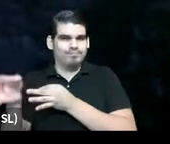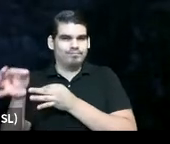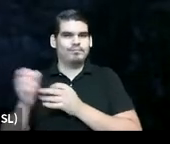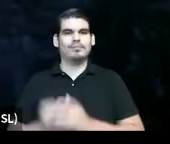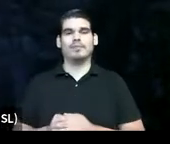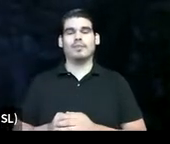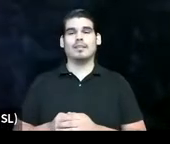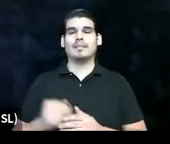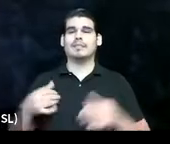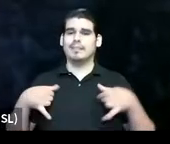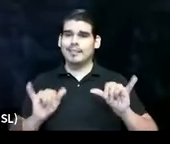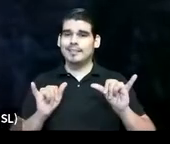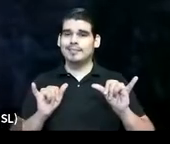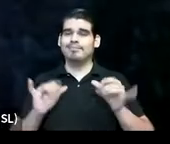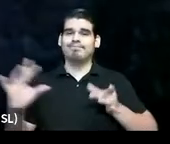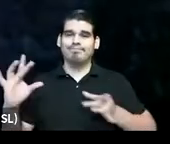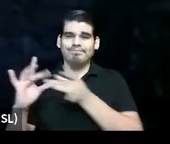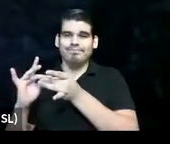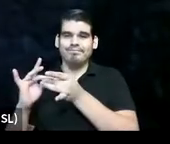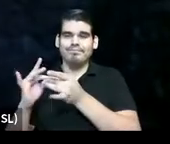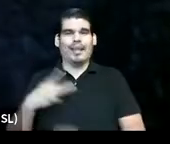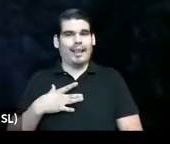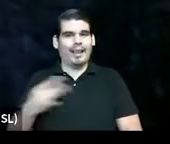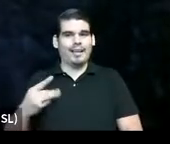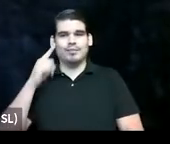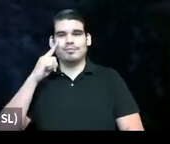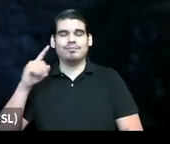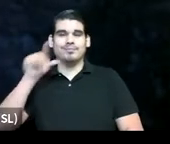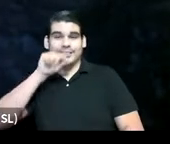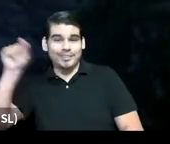Because a lot of the times are writing resolutions based on their own experiences and stories.